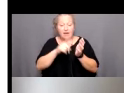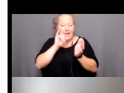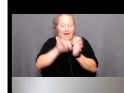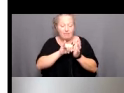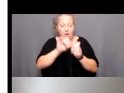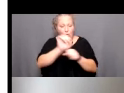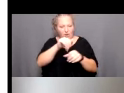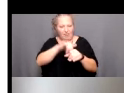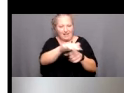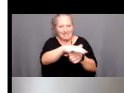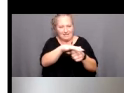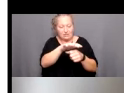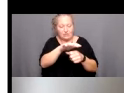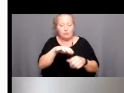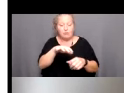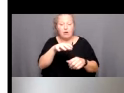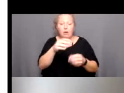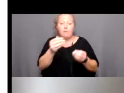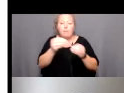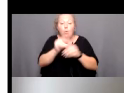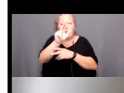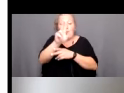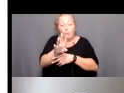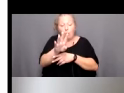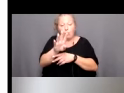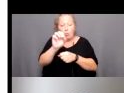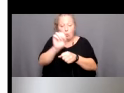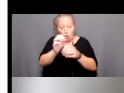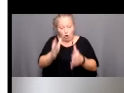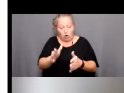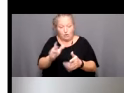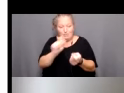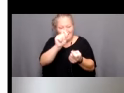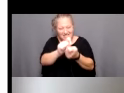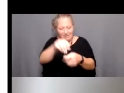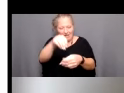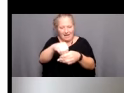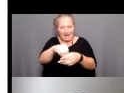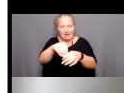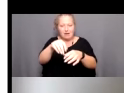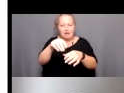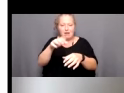and within the sector nearly 3 quarters of workers worked specifically in the crop production industry,